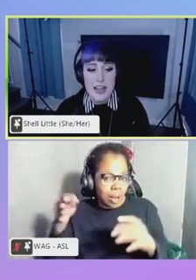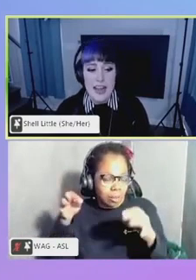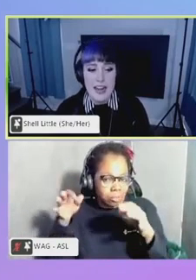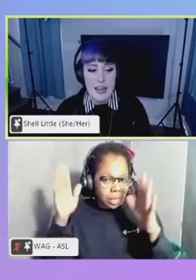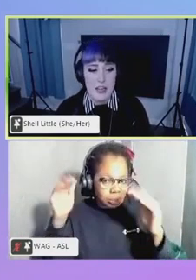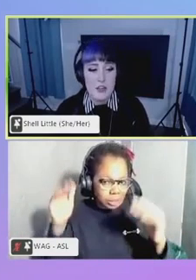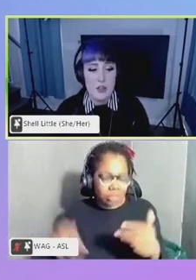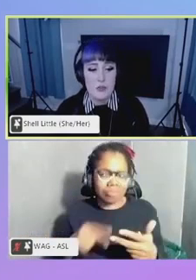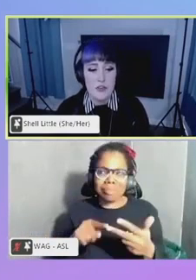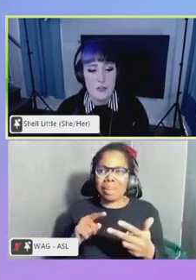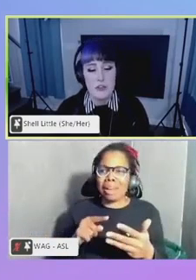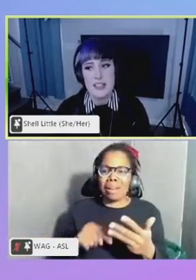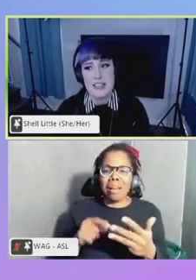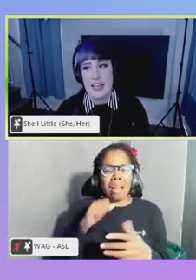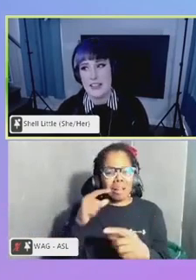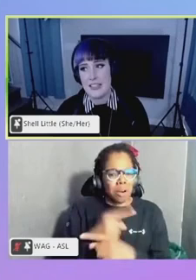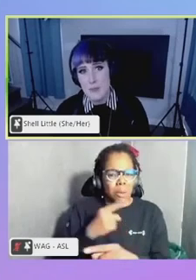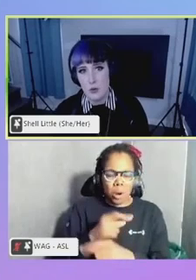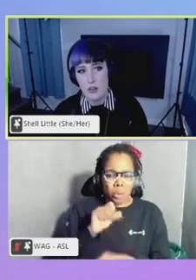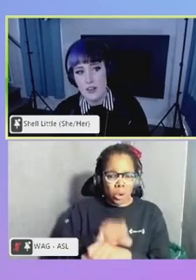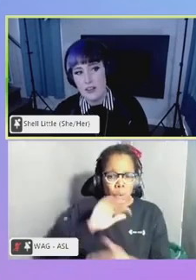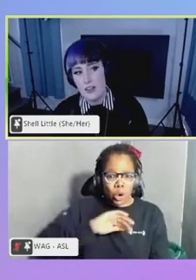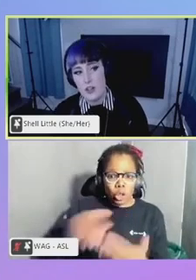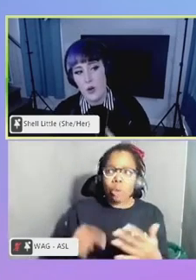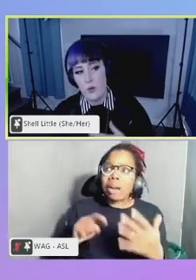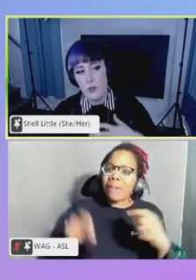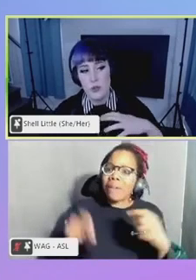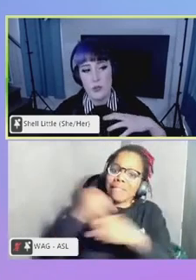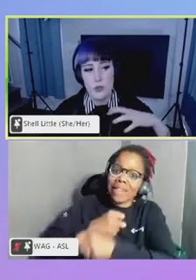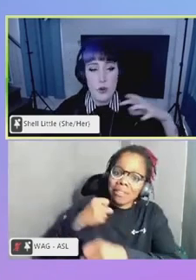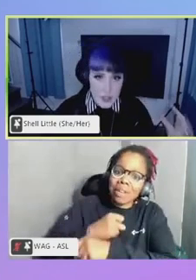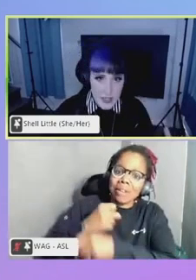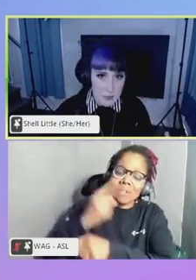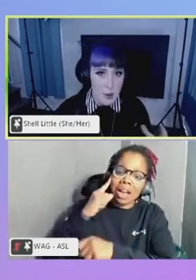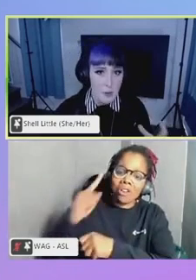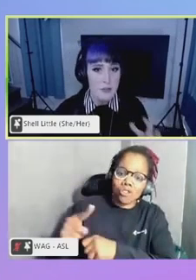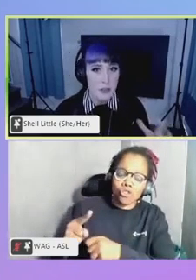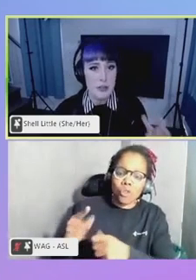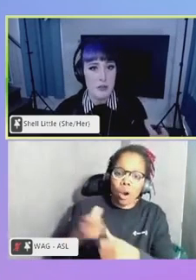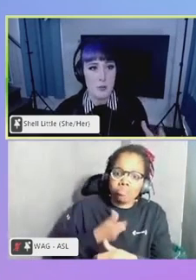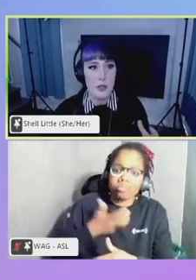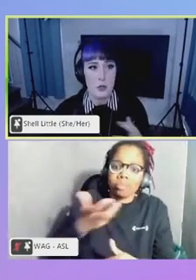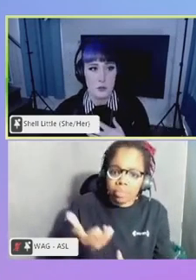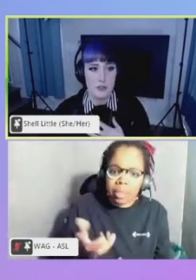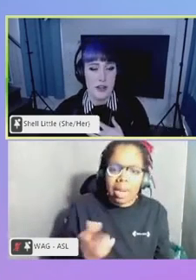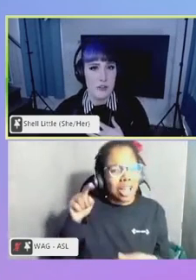hopelessness. Clear and changing job expectations. I'm sorry, unclear and changing job expectations.